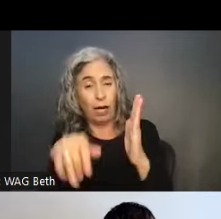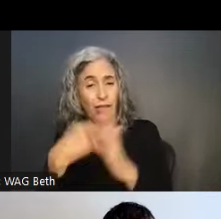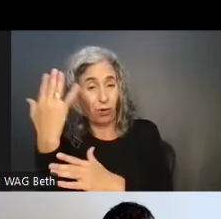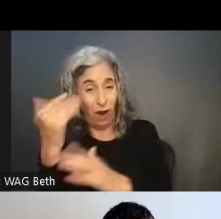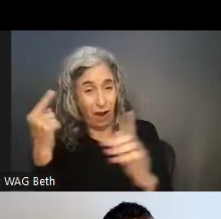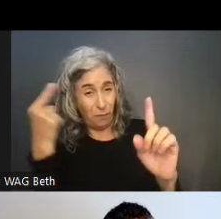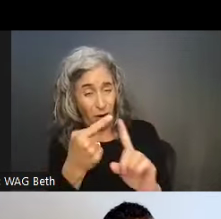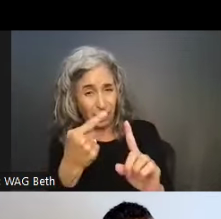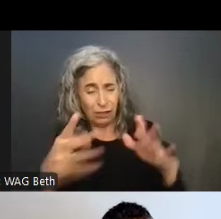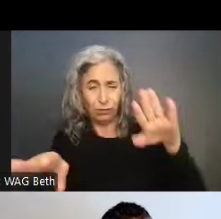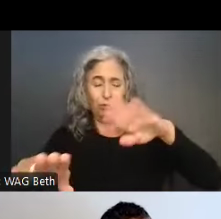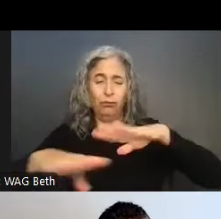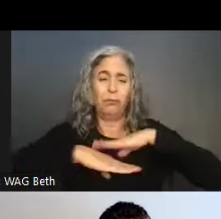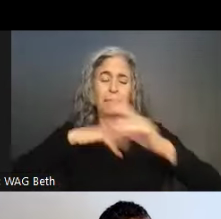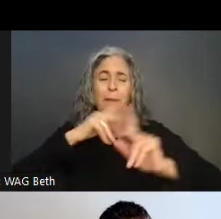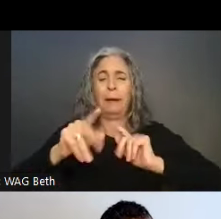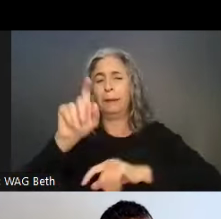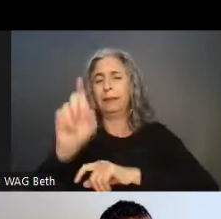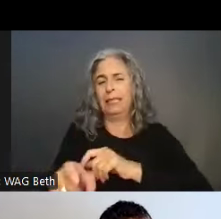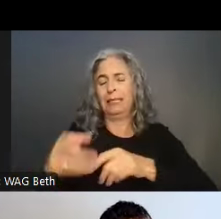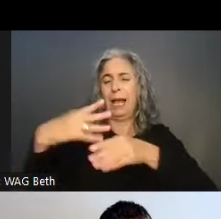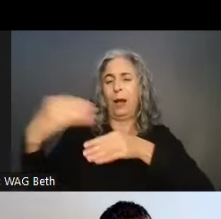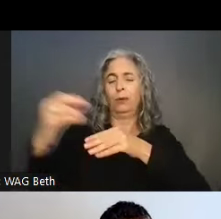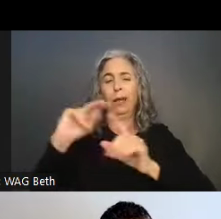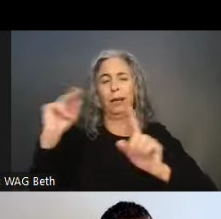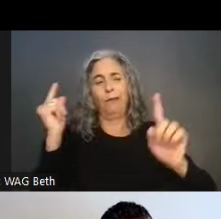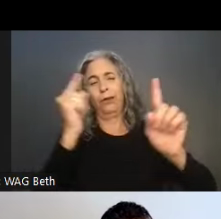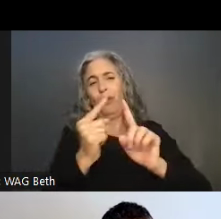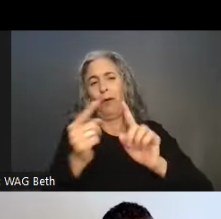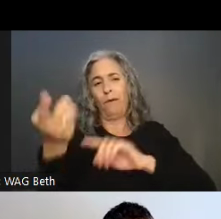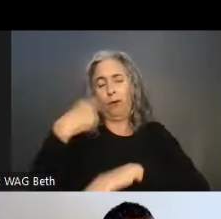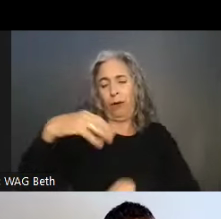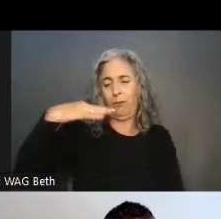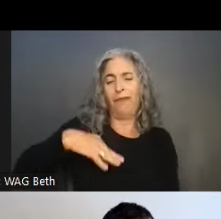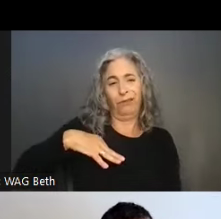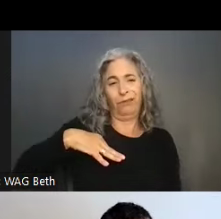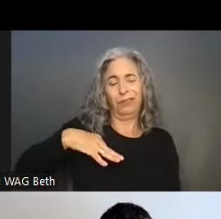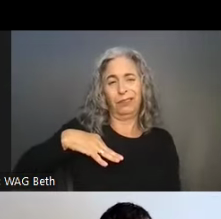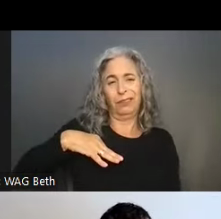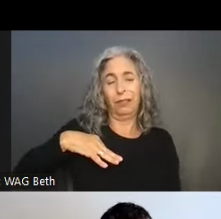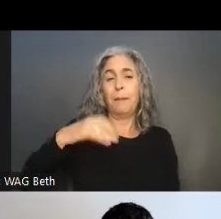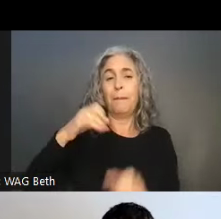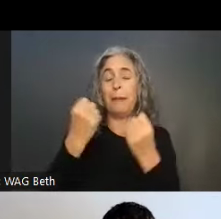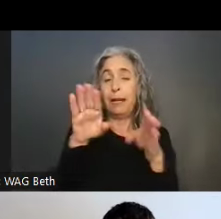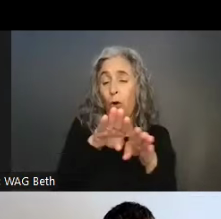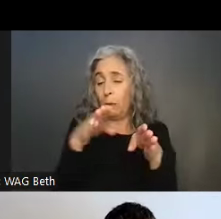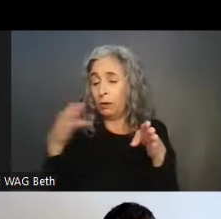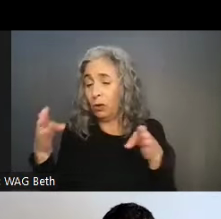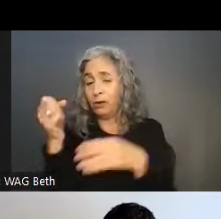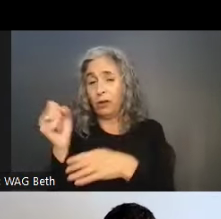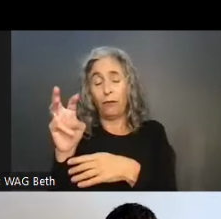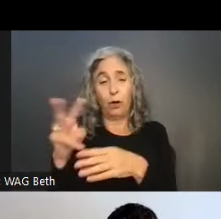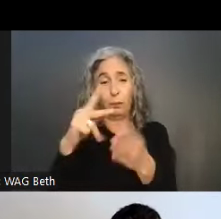needs outside of the goal to make profit. Many open source software projects are commons,